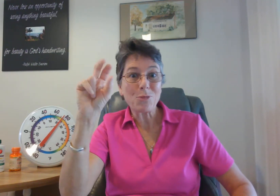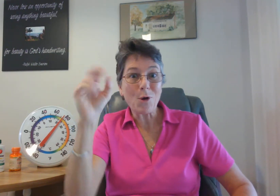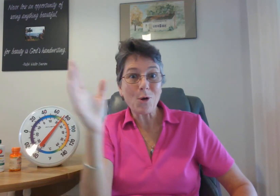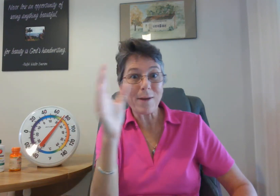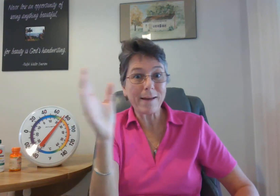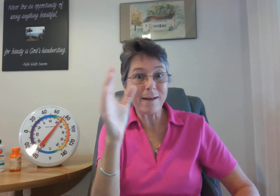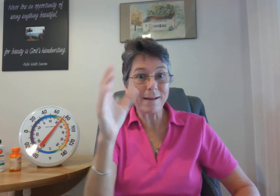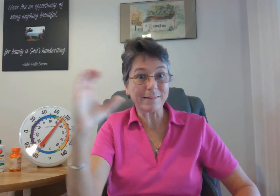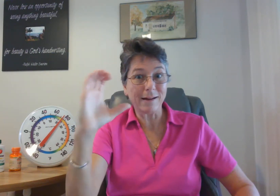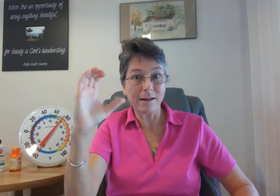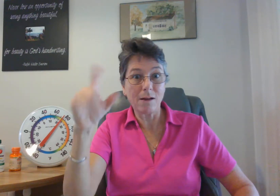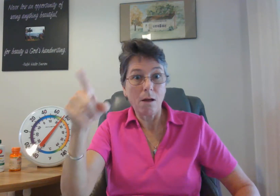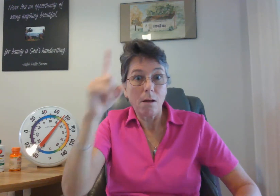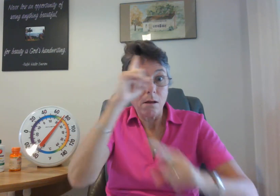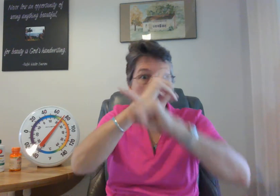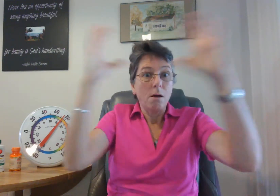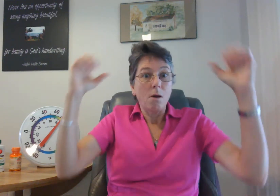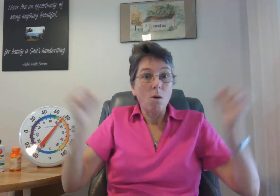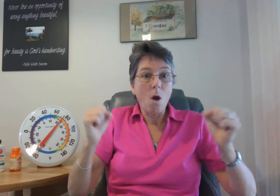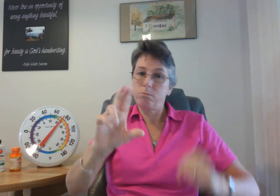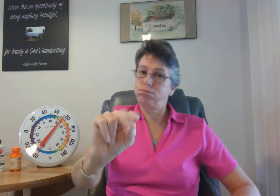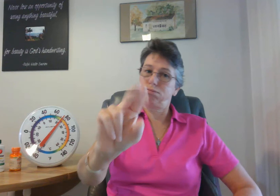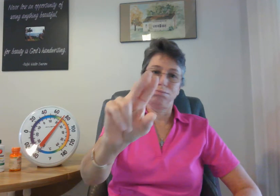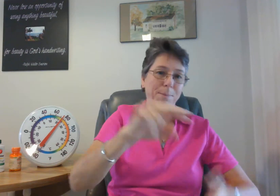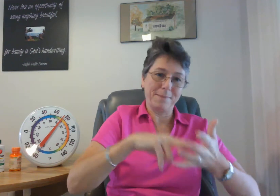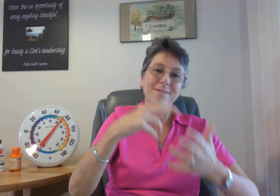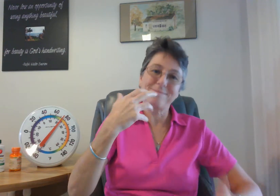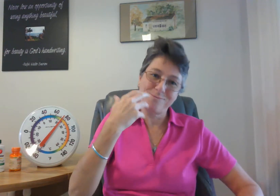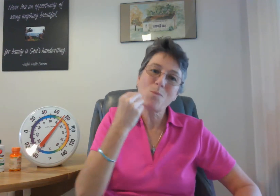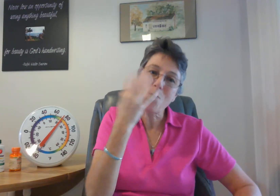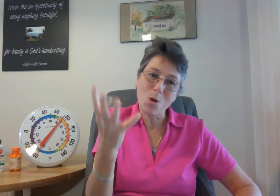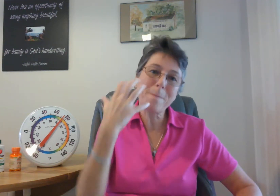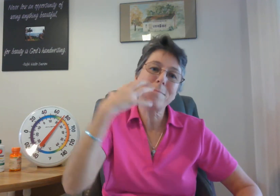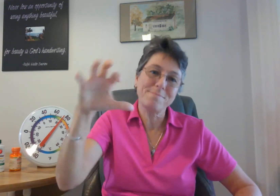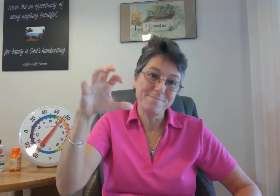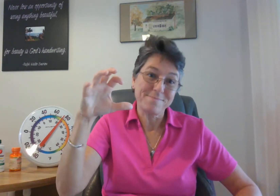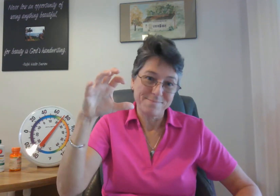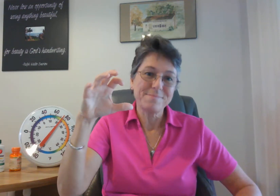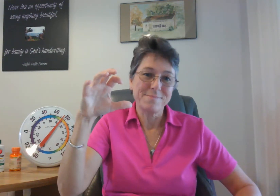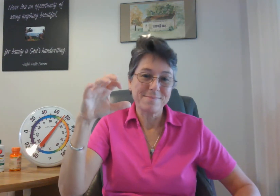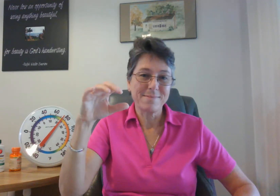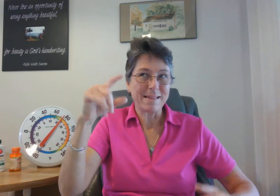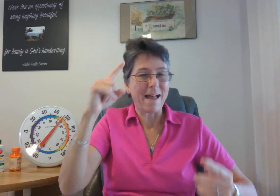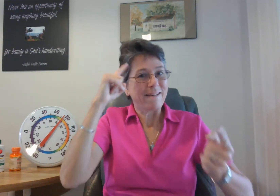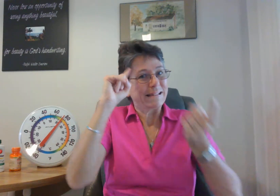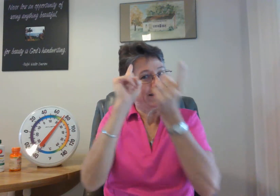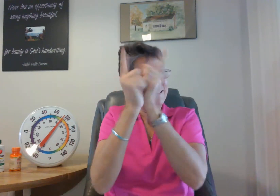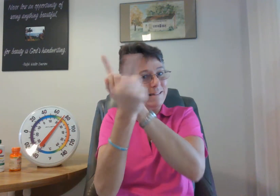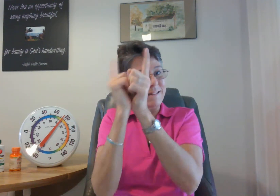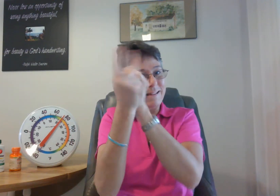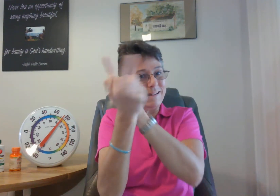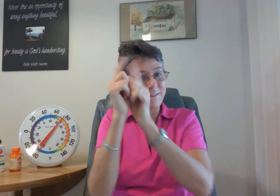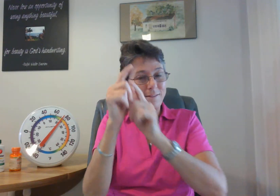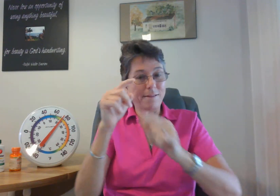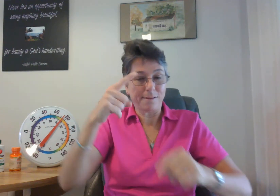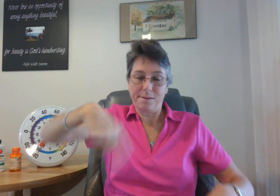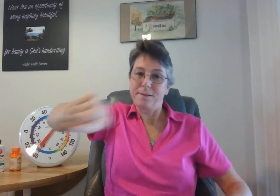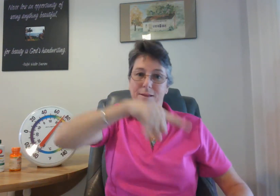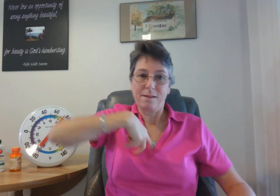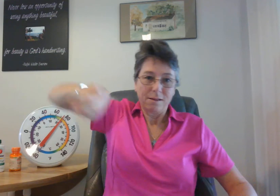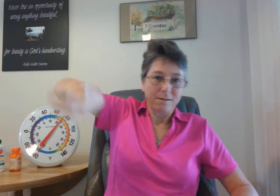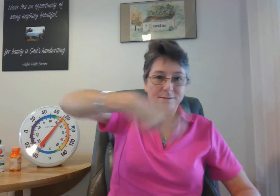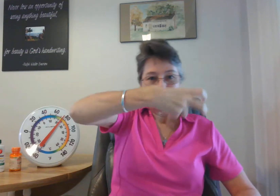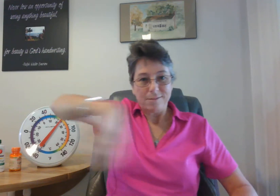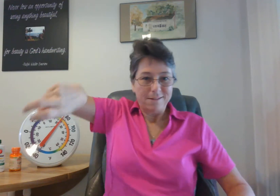In this case, we use 60 mpH as an example while we see the number 100 below it.